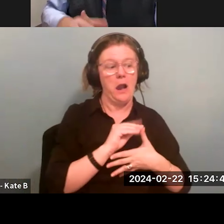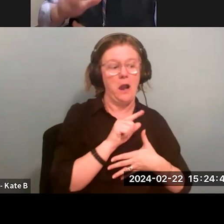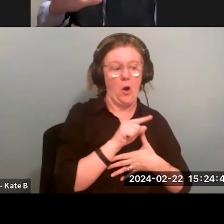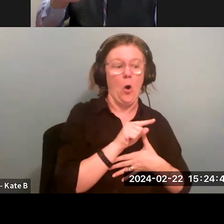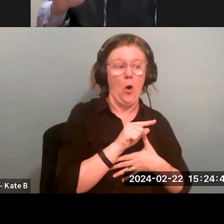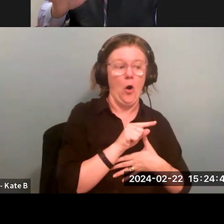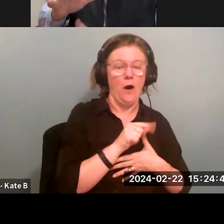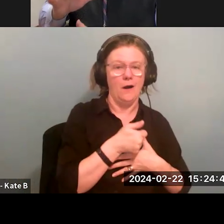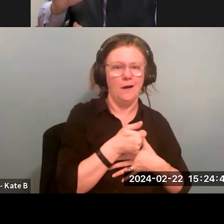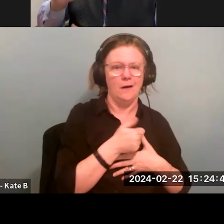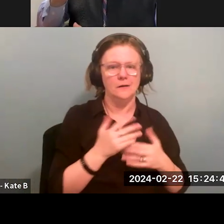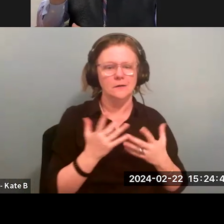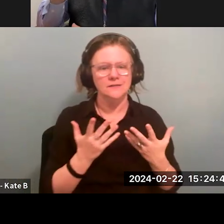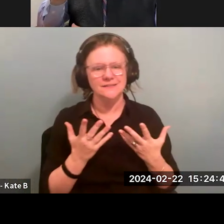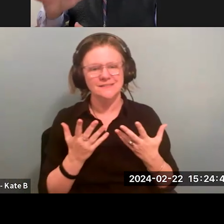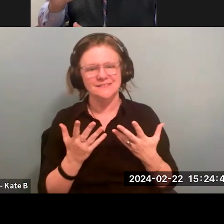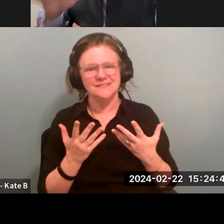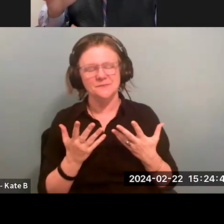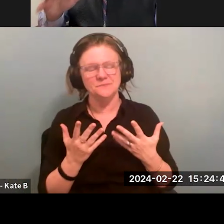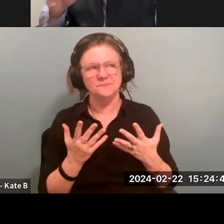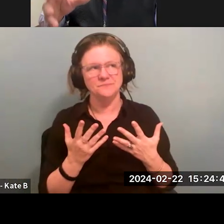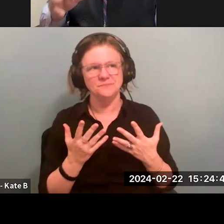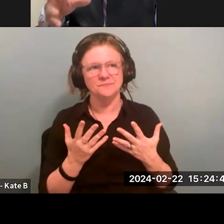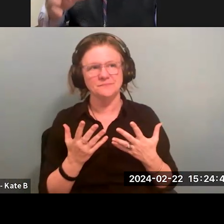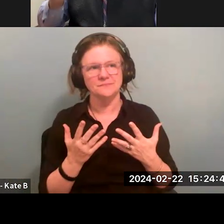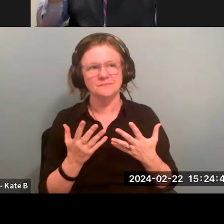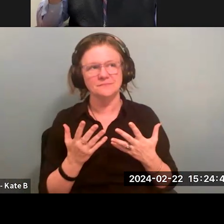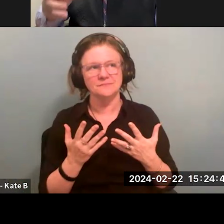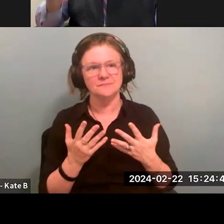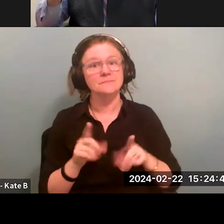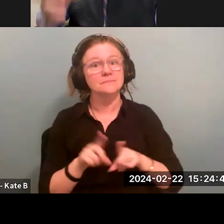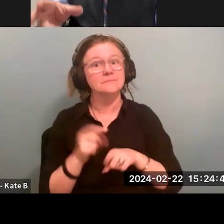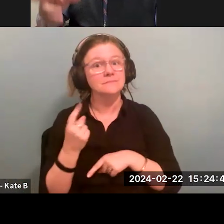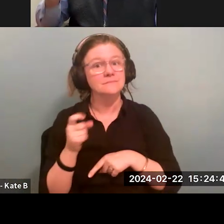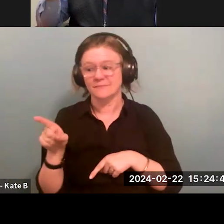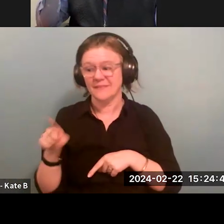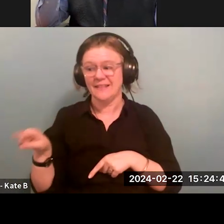But the thing is, that don't forget that these individuals work in mass.